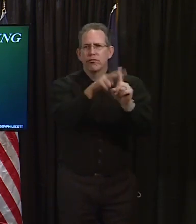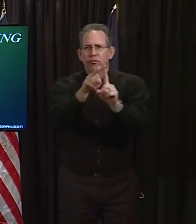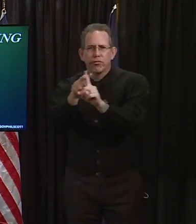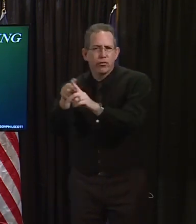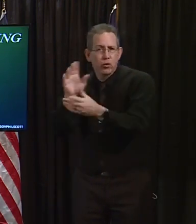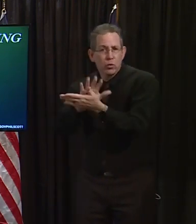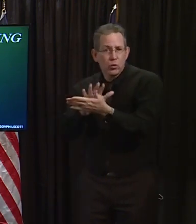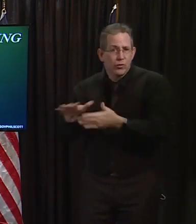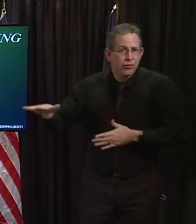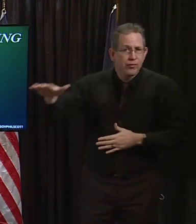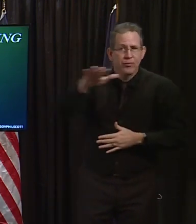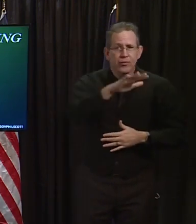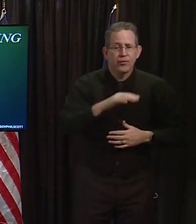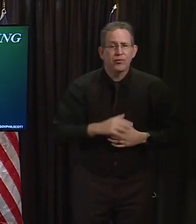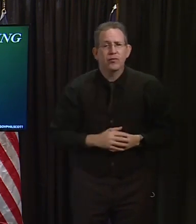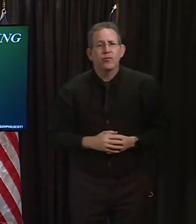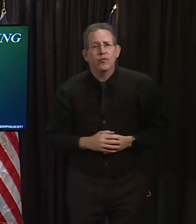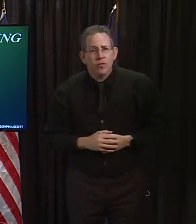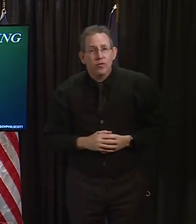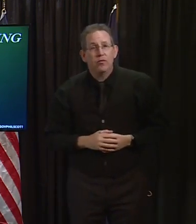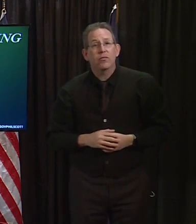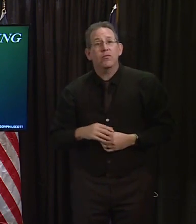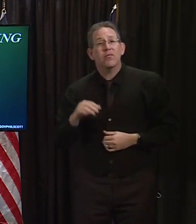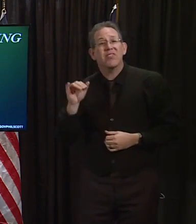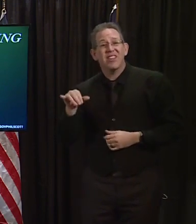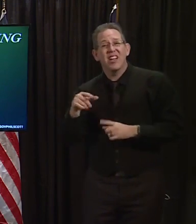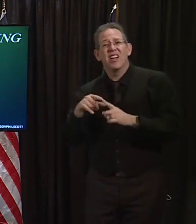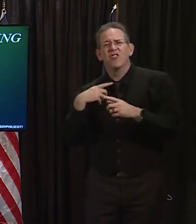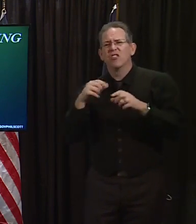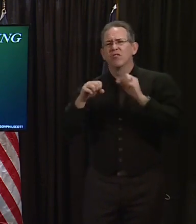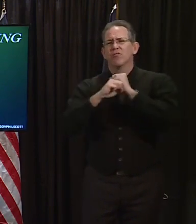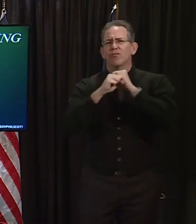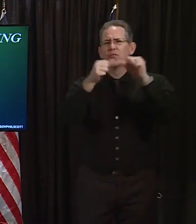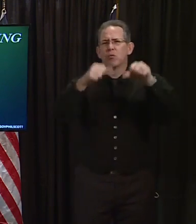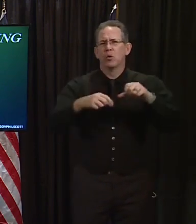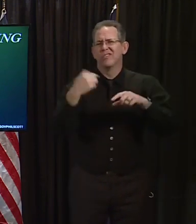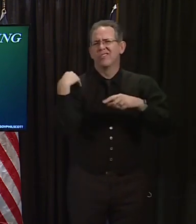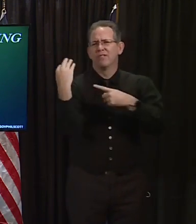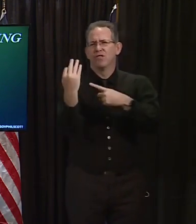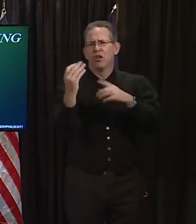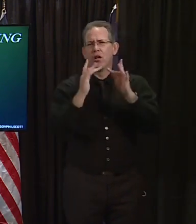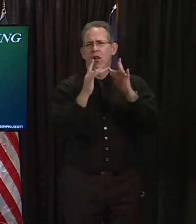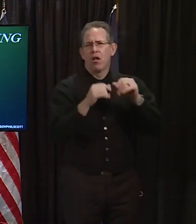the day on friday, outlining the shift in policy and stating that more information would be coming out this week.